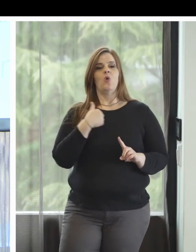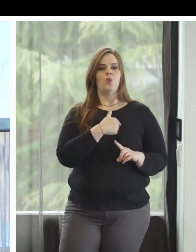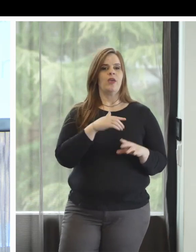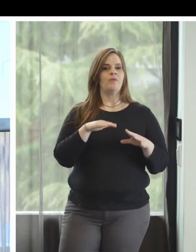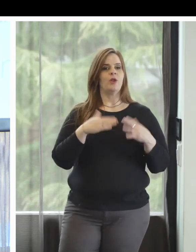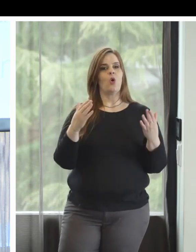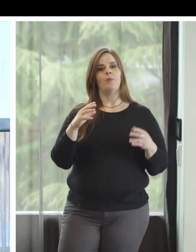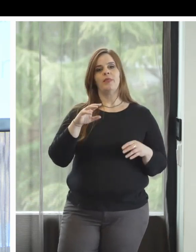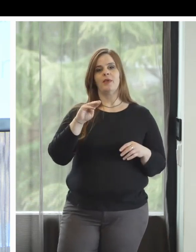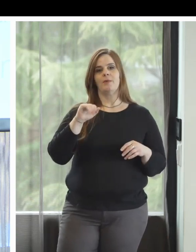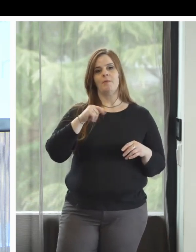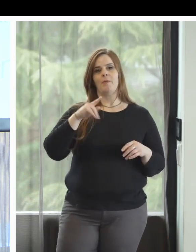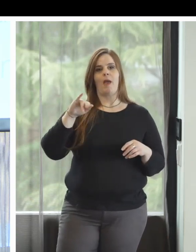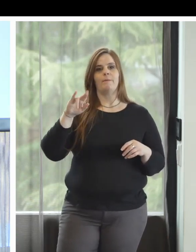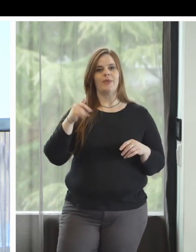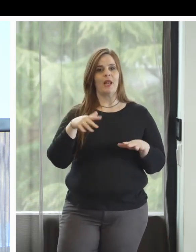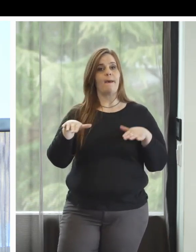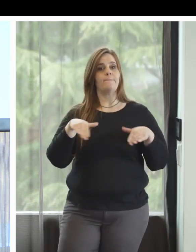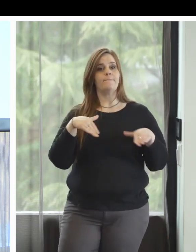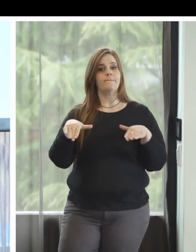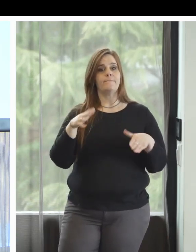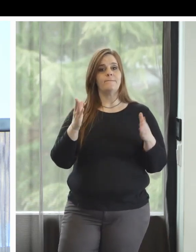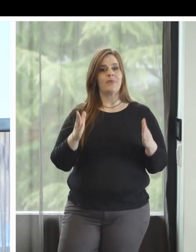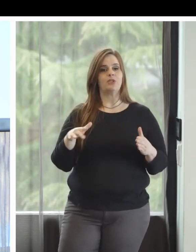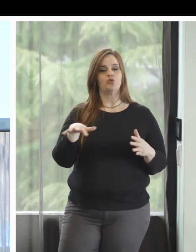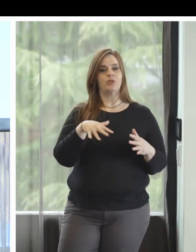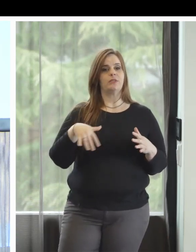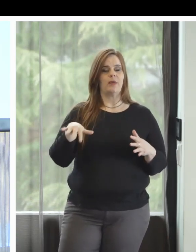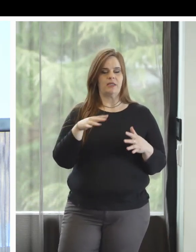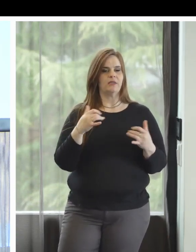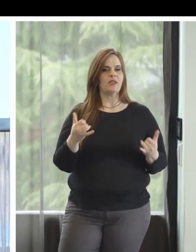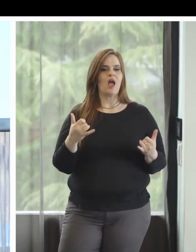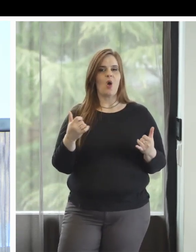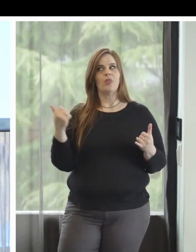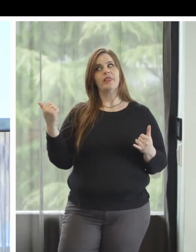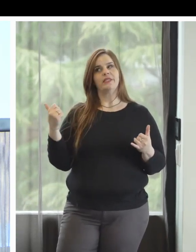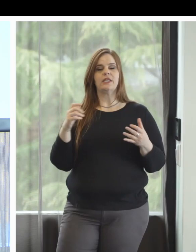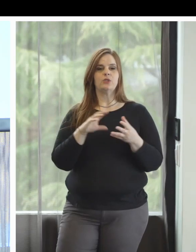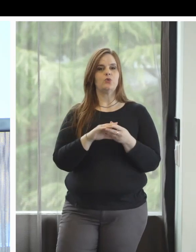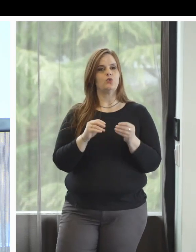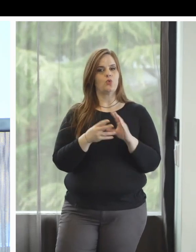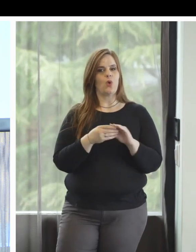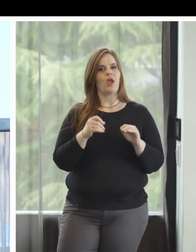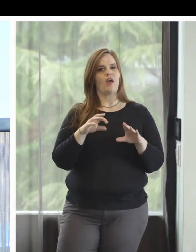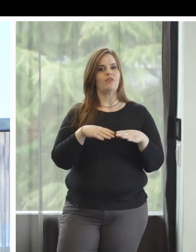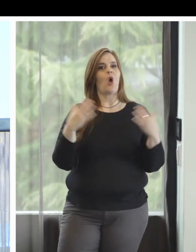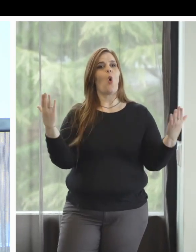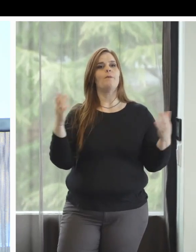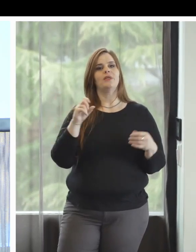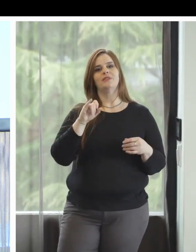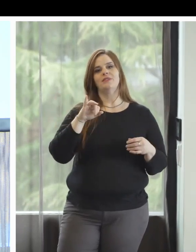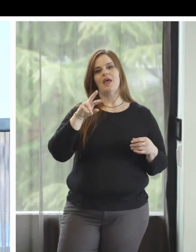pedestrian spaces for several years now and this is the story of open sidewalks data specs which is really a data